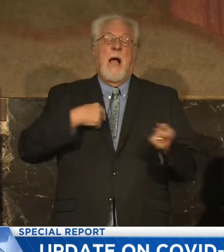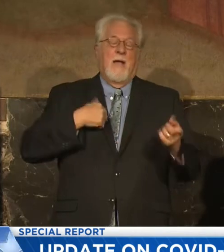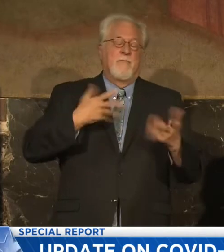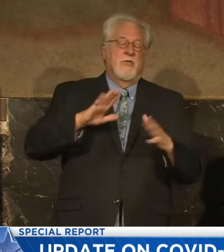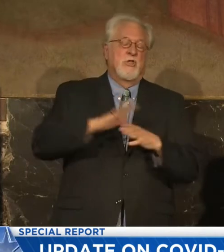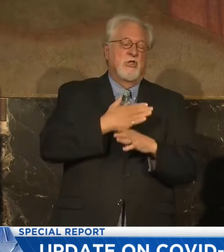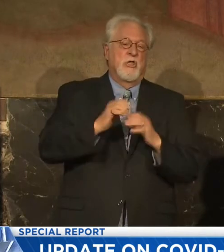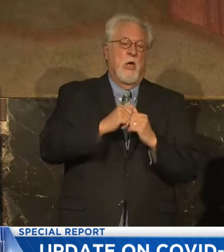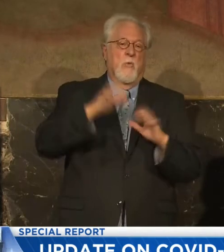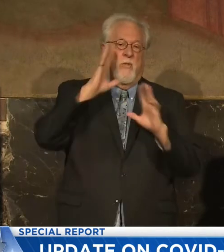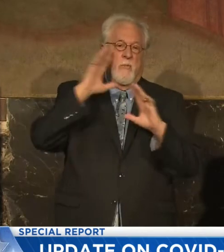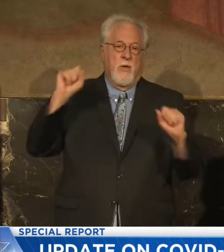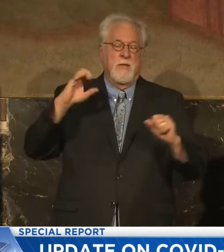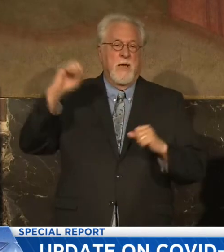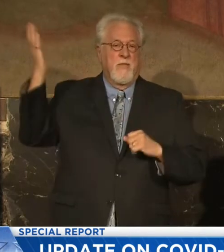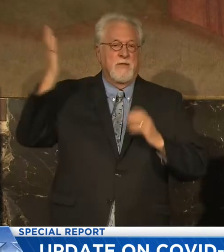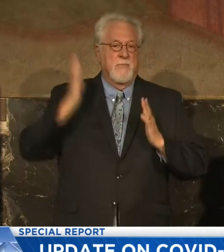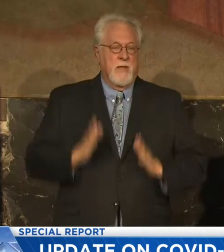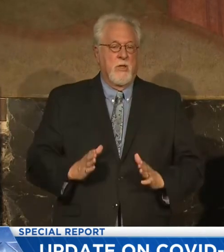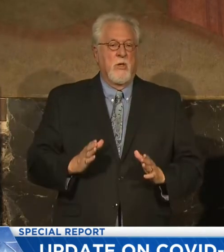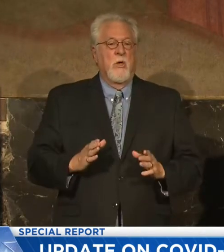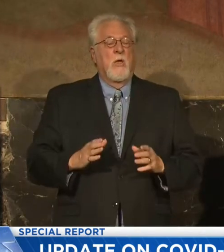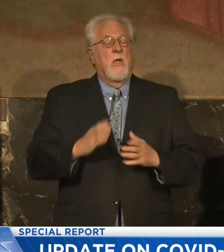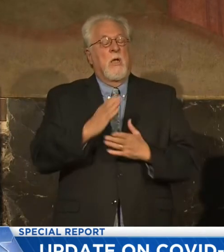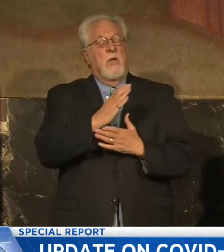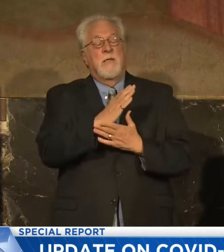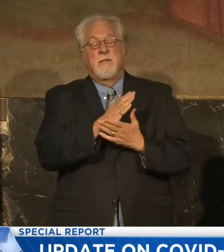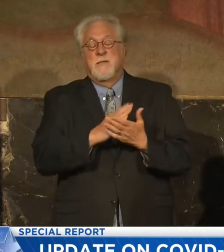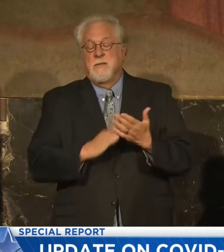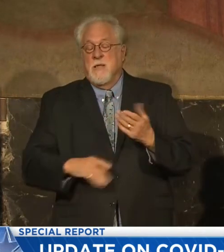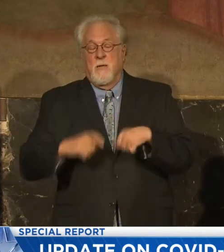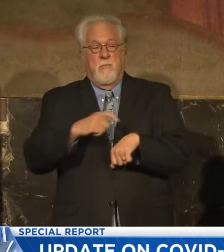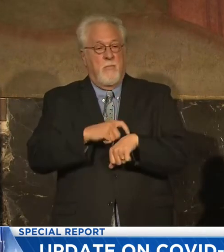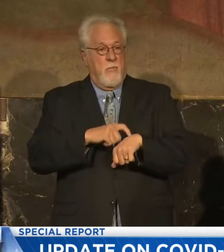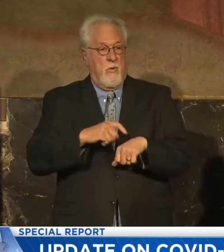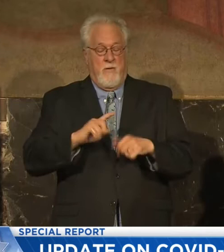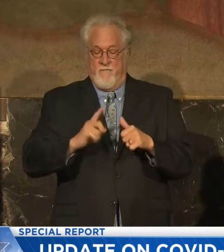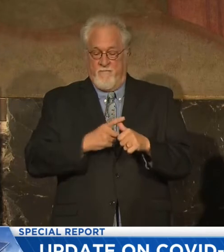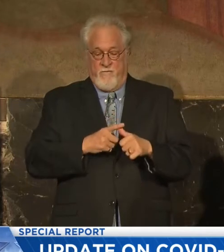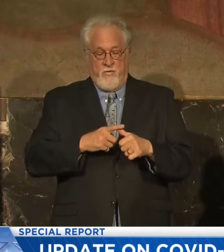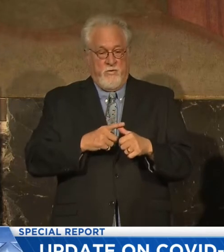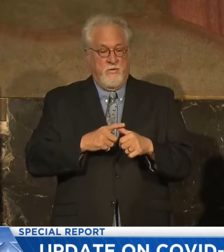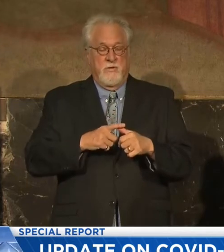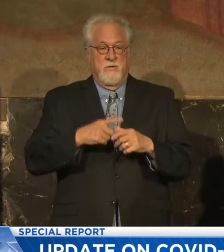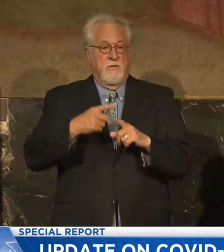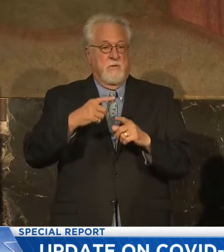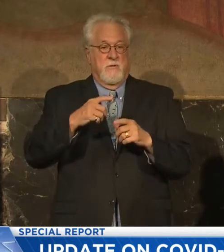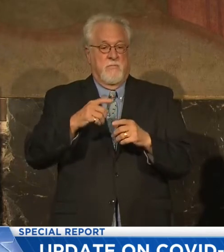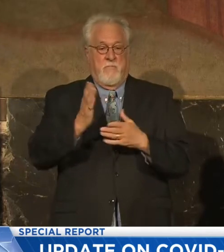LOCAL GOVERNMENTS WHICH COULD REPLACE THE REVENUE. IN ANY CASE, I BELIEVE WE'RE